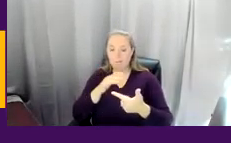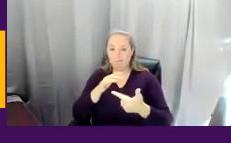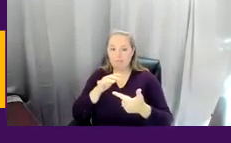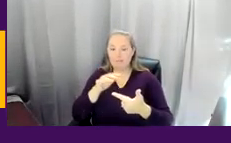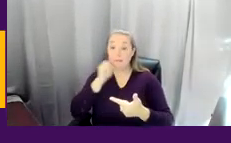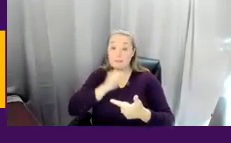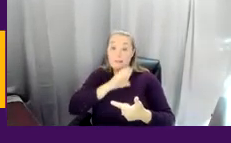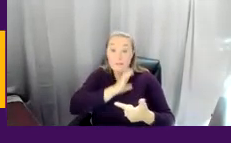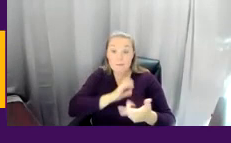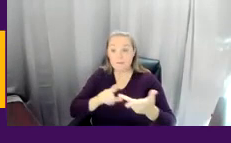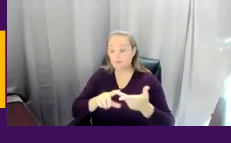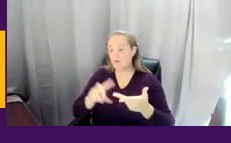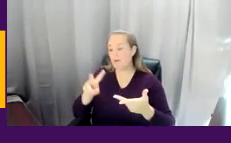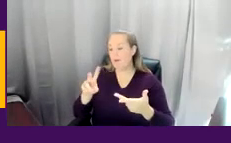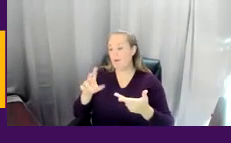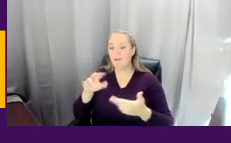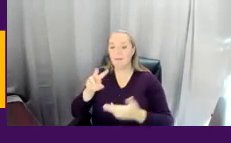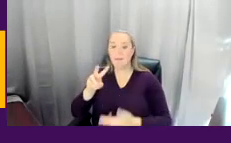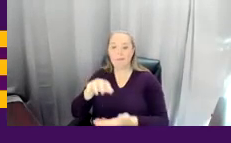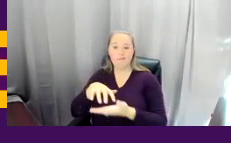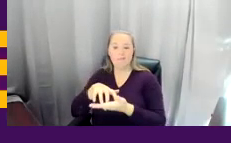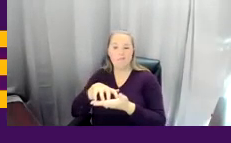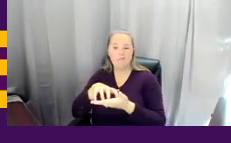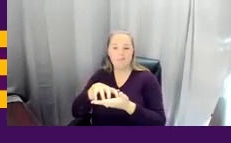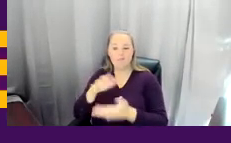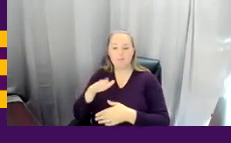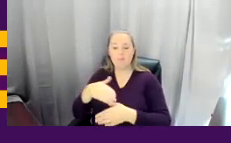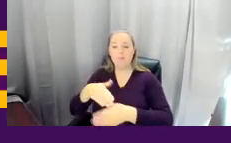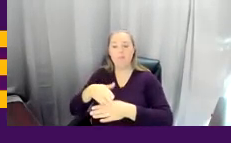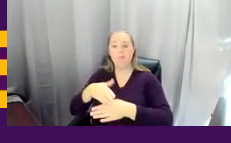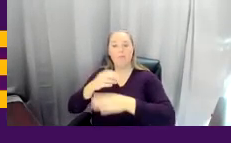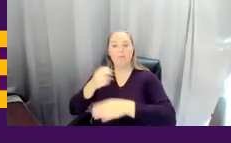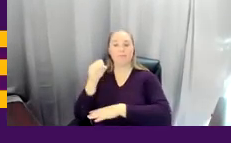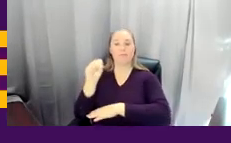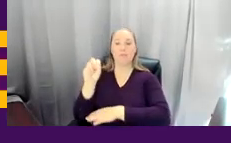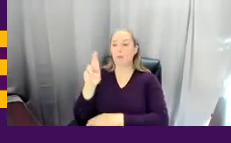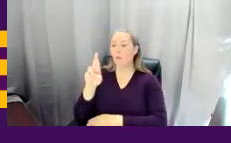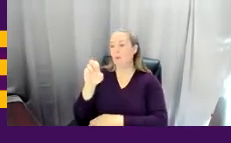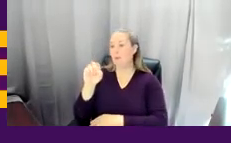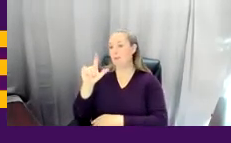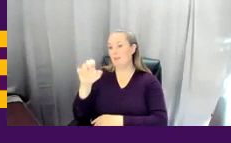TARGETED AS PART OF THESE ASSESSMENTS. THOSE ARE VETERANS, SENIORS AND RESILIENT COMMUNITIES